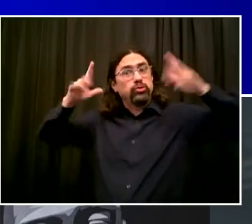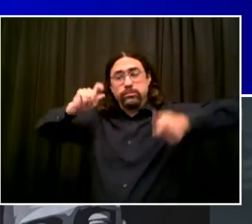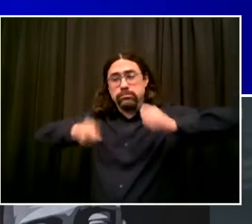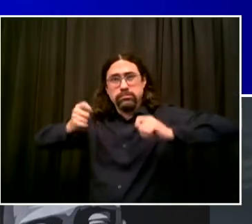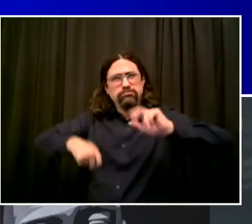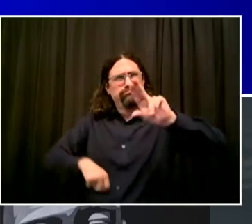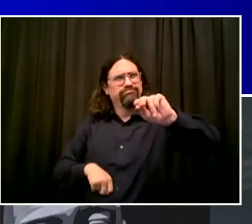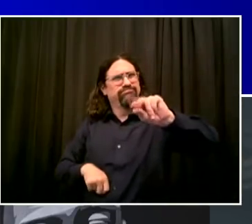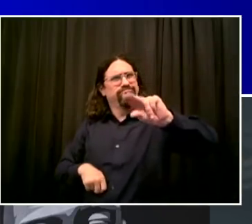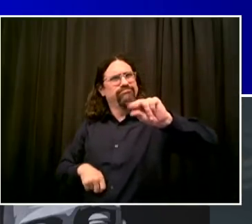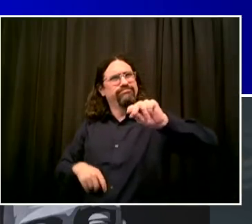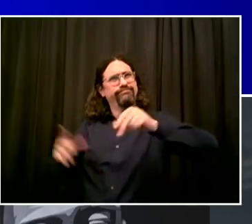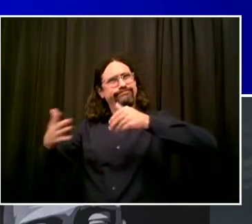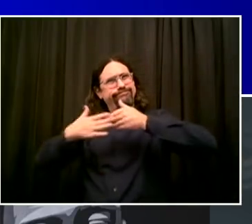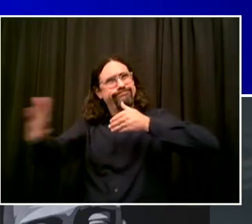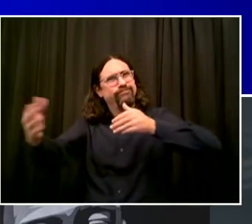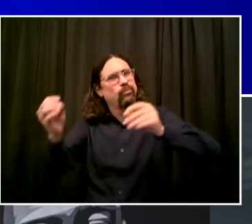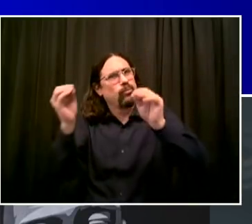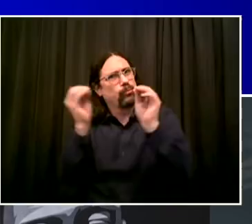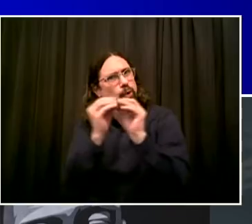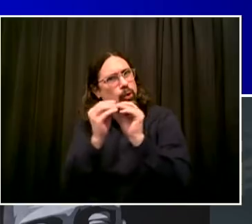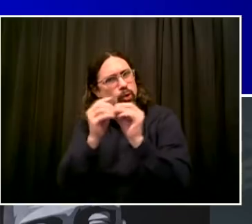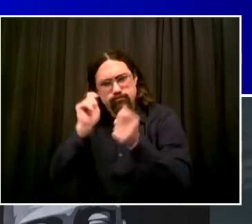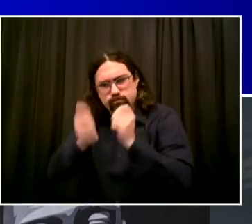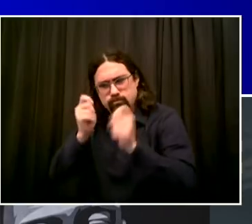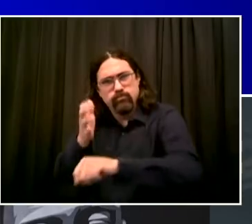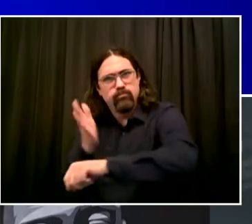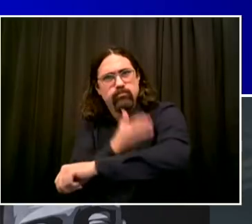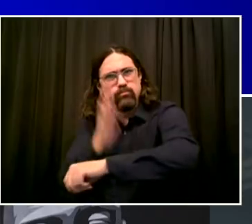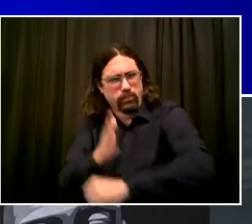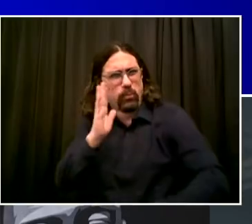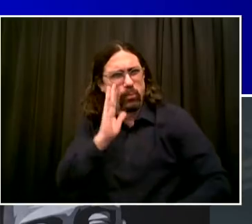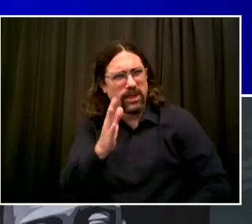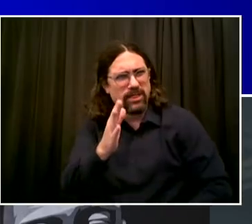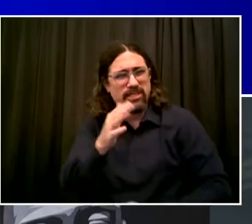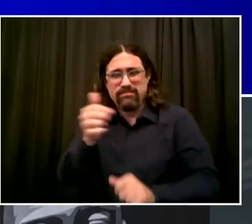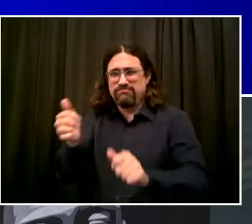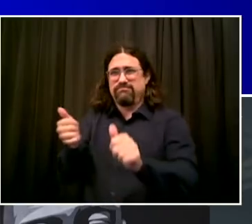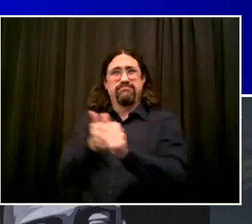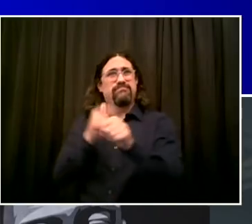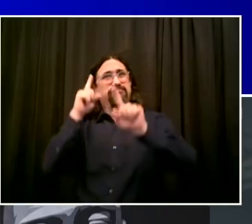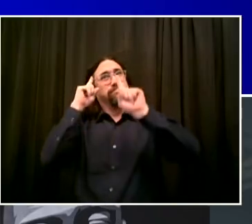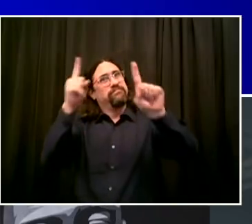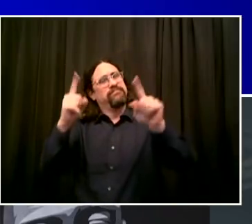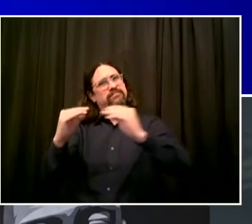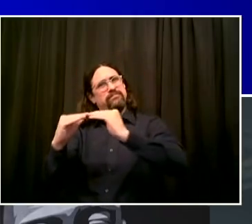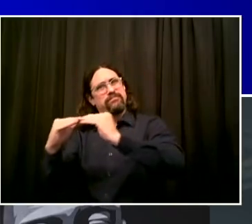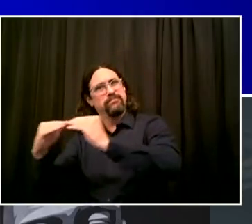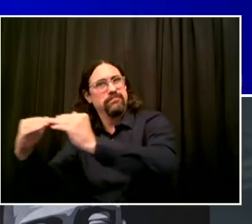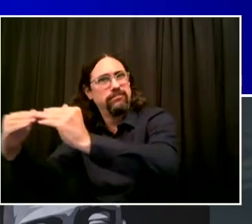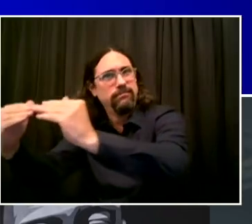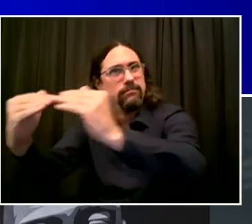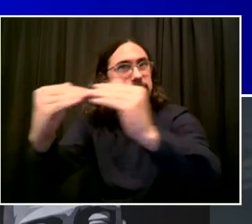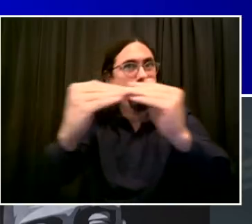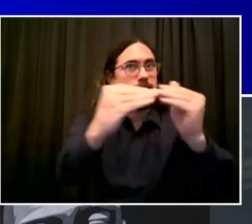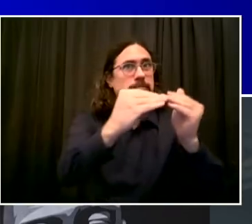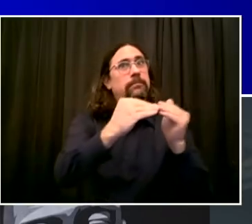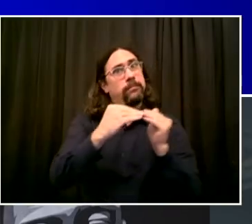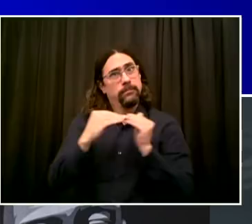MADE IN PLACING CITY, WILL MAKE MORE. AS WE SPEAK RIGHT NOW, A LOT OF COMMUNITIES ARE FEELING THE PROFOUND CHALLENGE, THEY